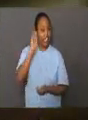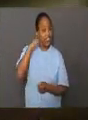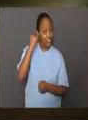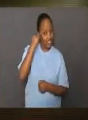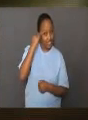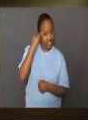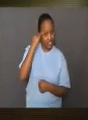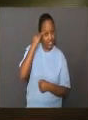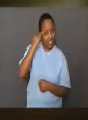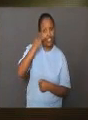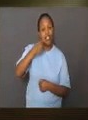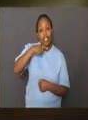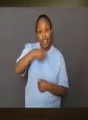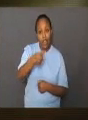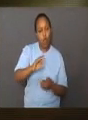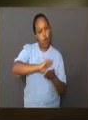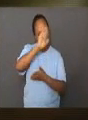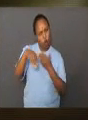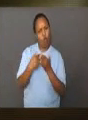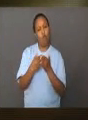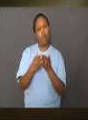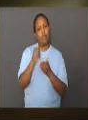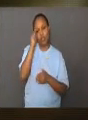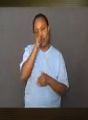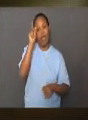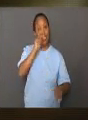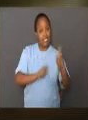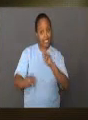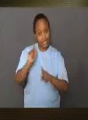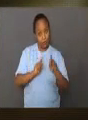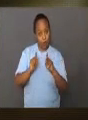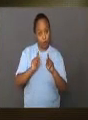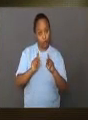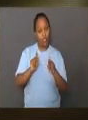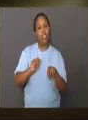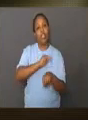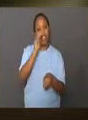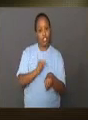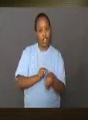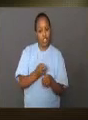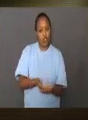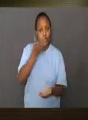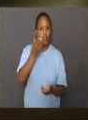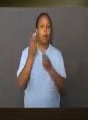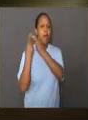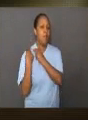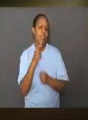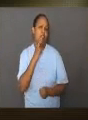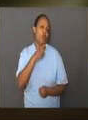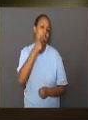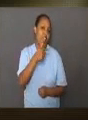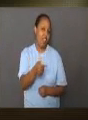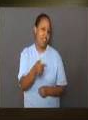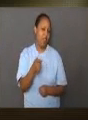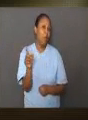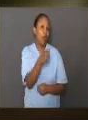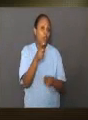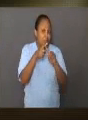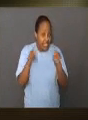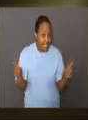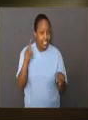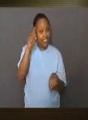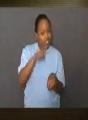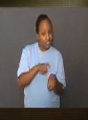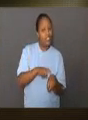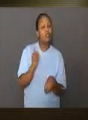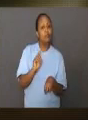claimed that all the people of ethiopia owned the national resources however the regime was corrupt